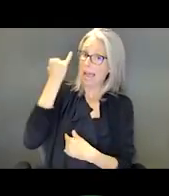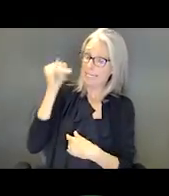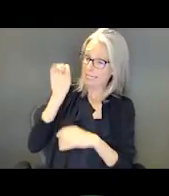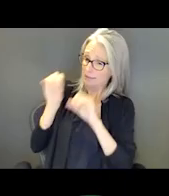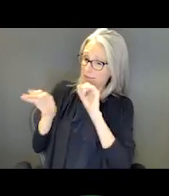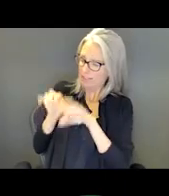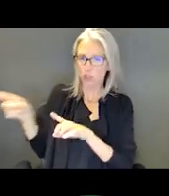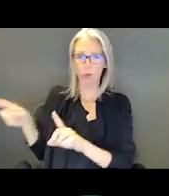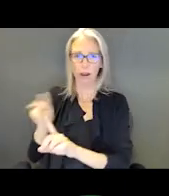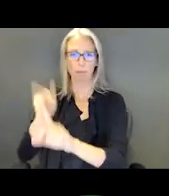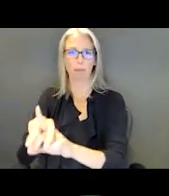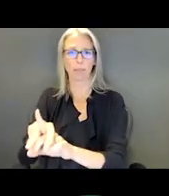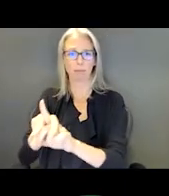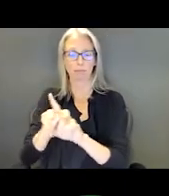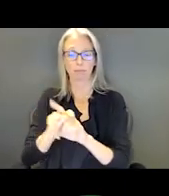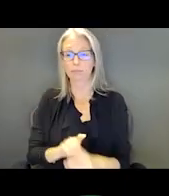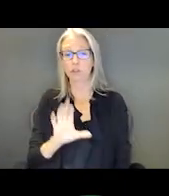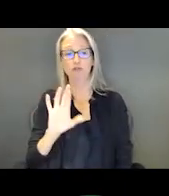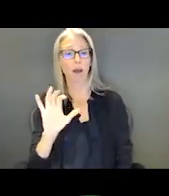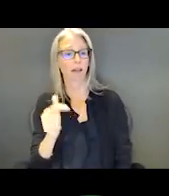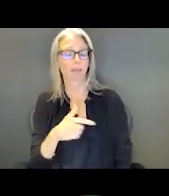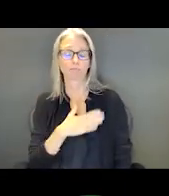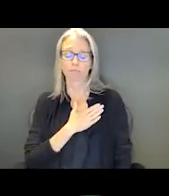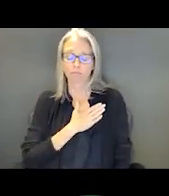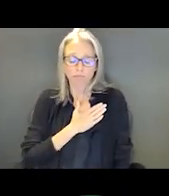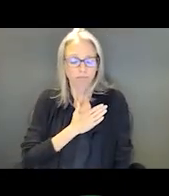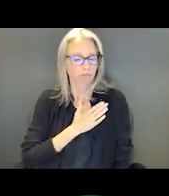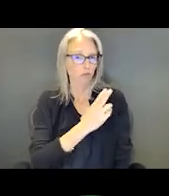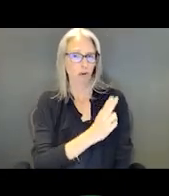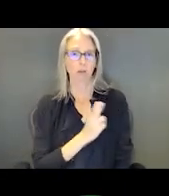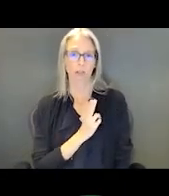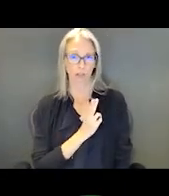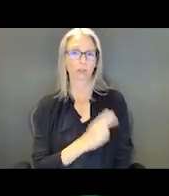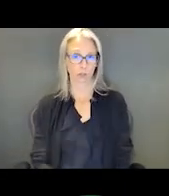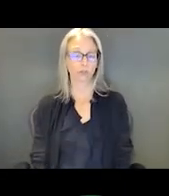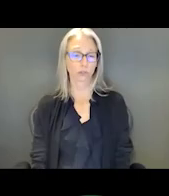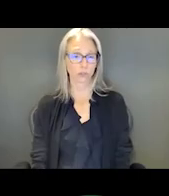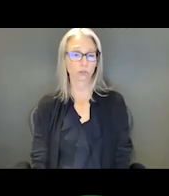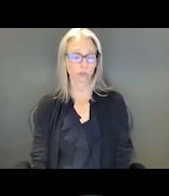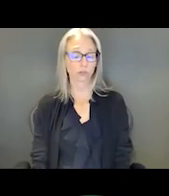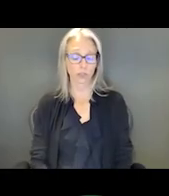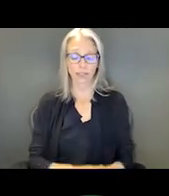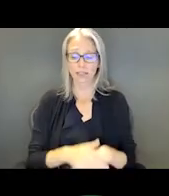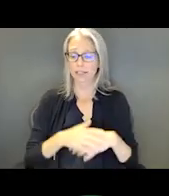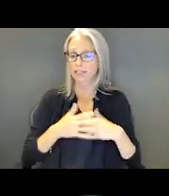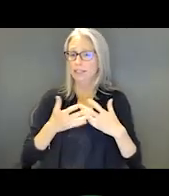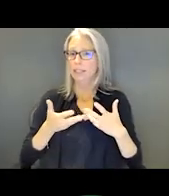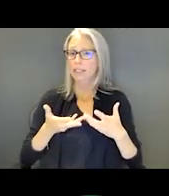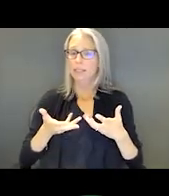Really like the decisions that I make when I'm sitting alone in my office aren't? One